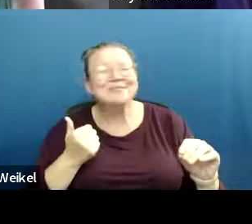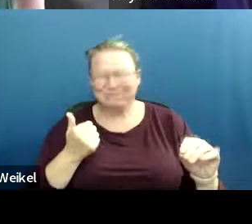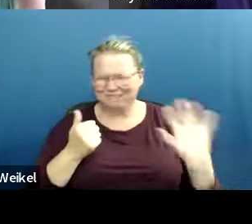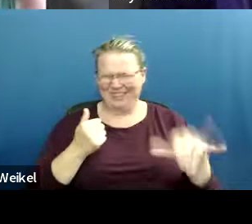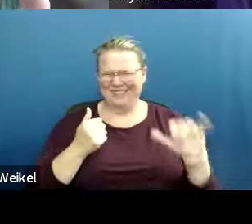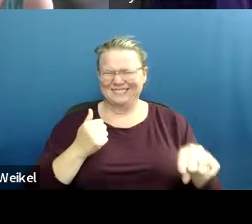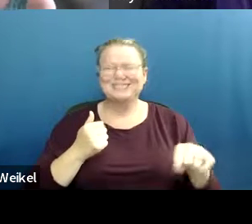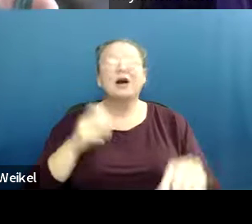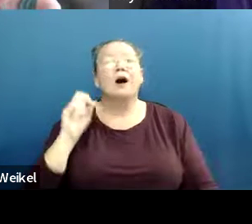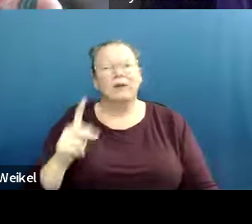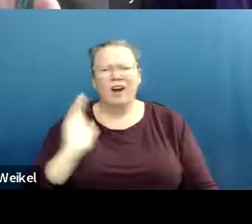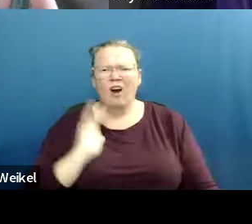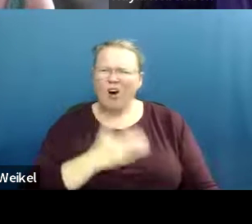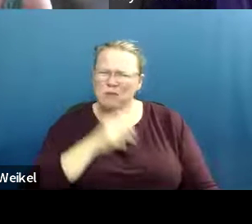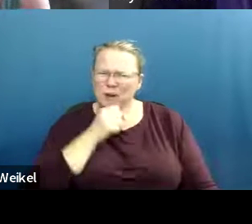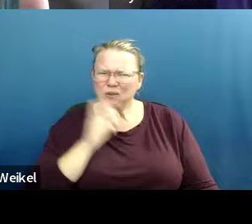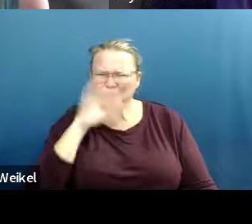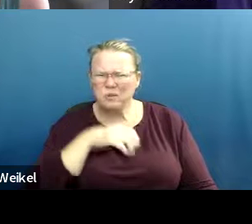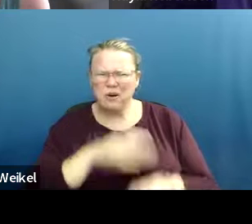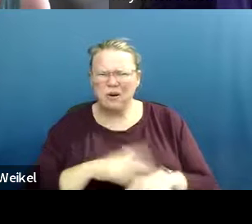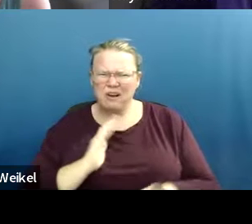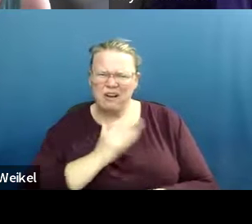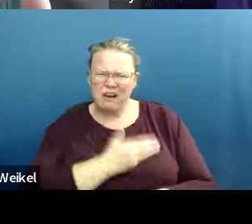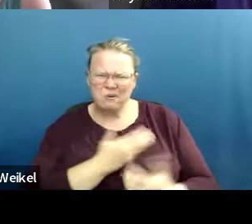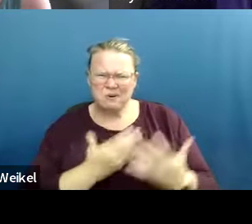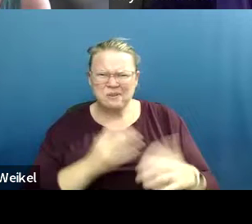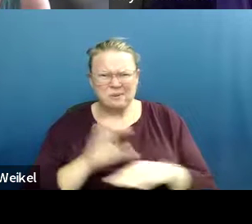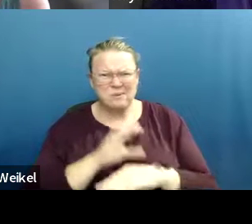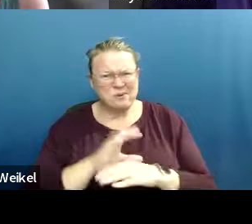Lindsay Ludwig: Hey? Our microphones are kind of weird on our computer sometimes. But I'm